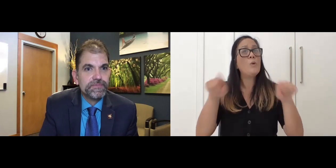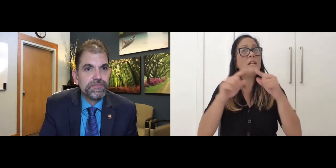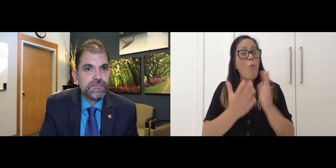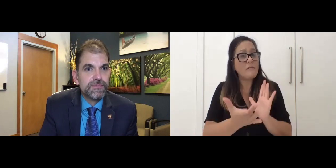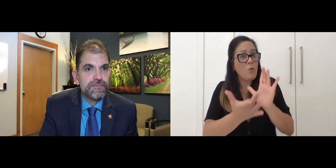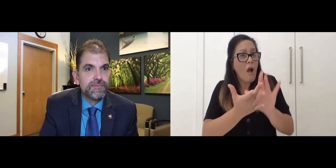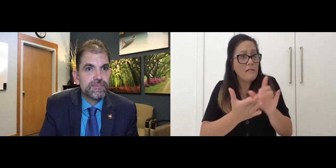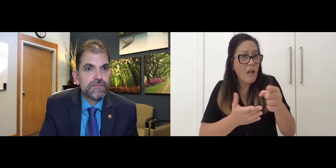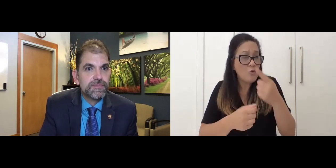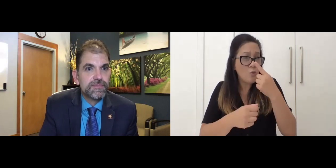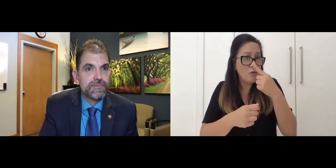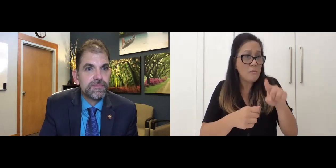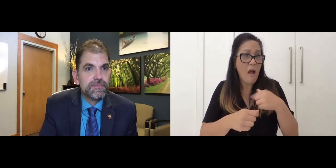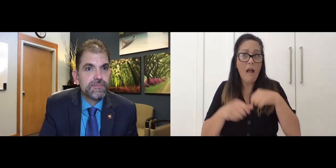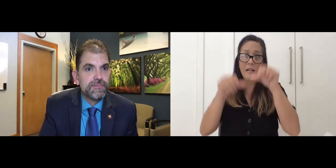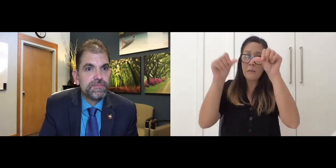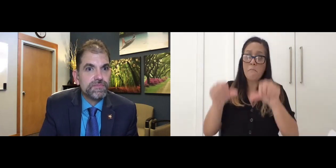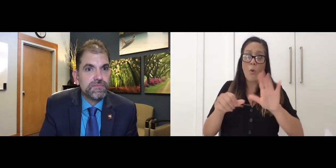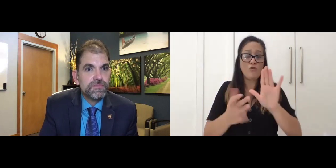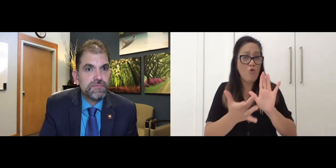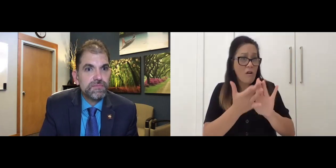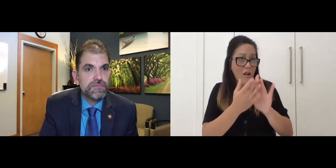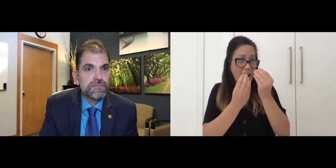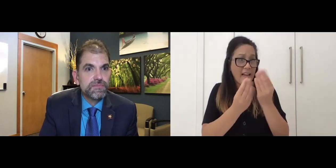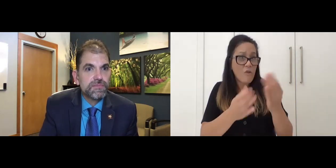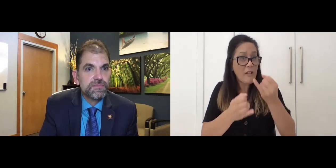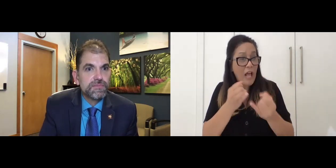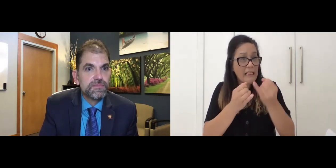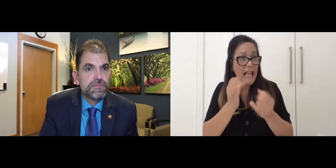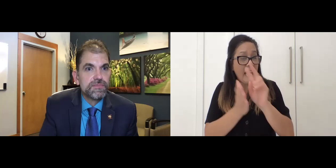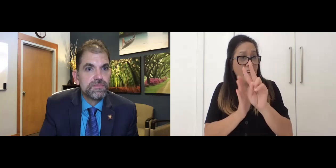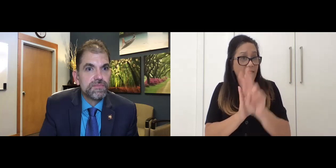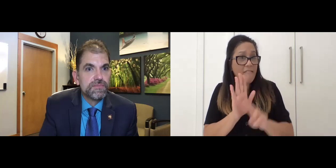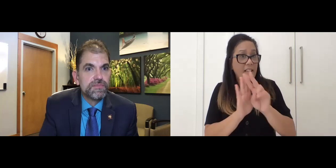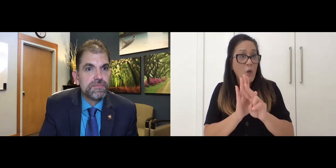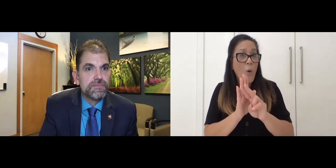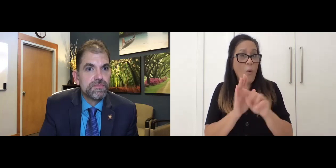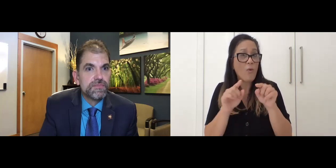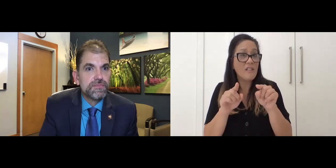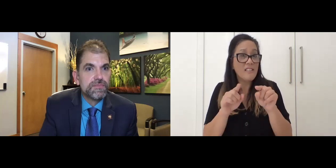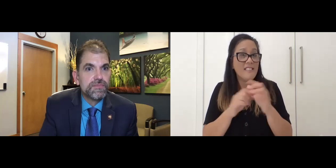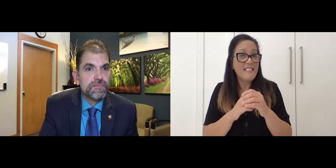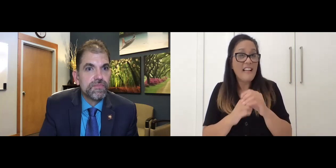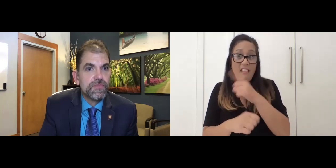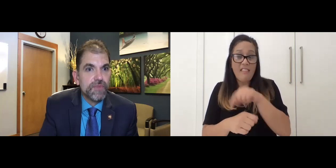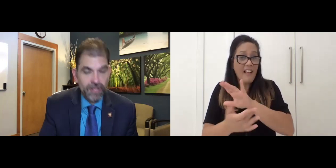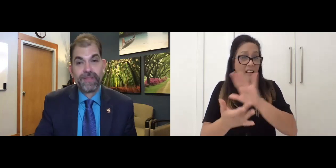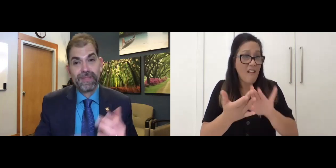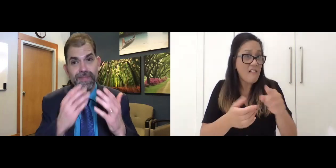anyone in our community wants to reach out to you, would it be okay with you if I posted your contact information at the end of this video?